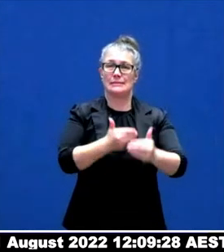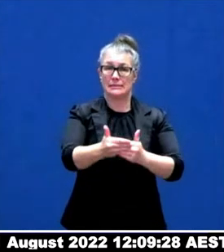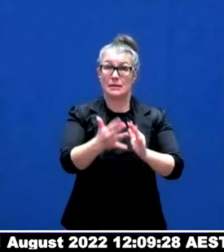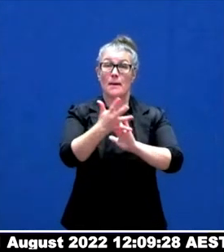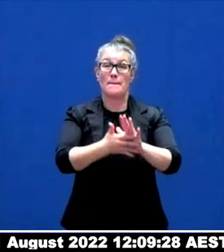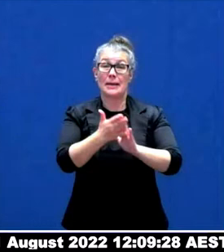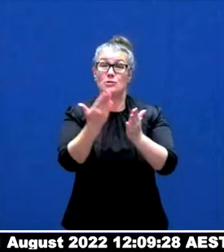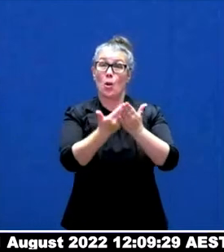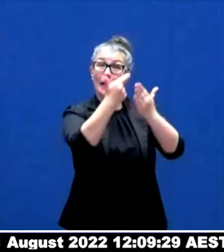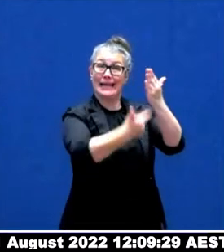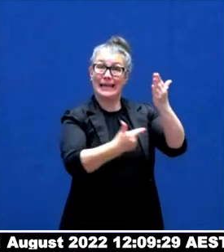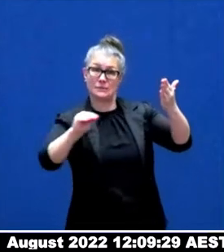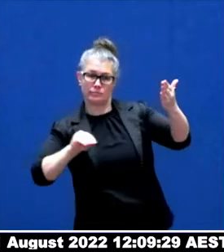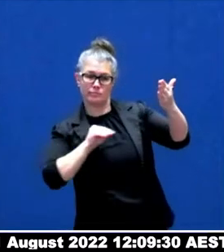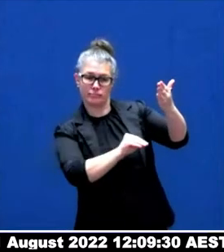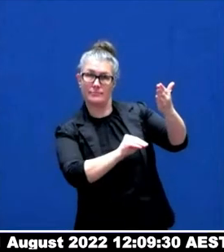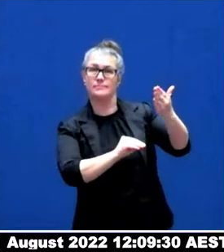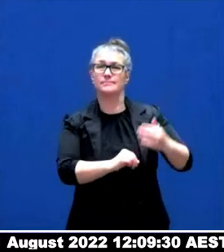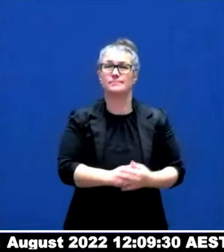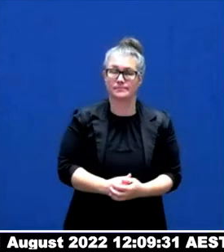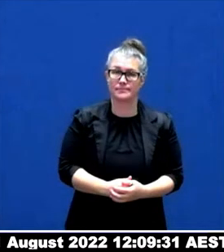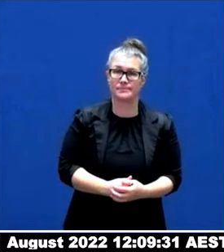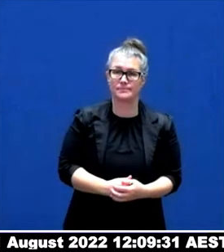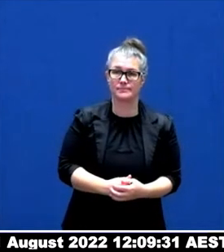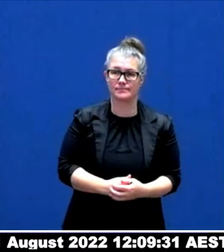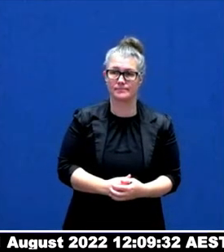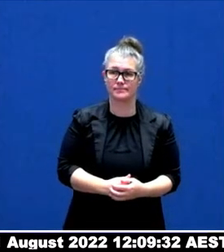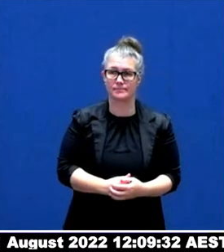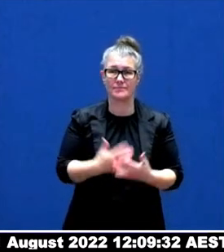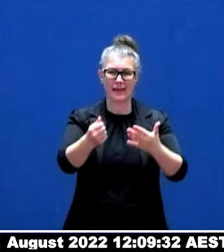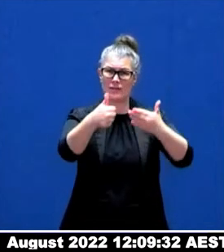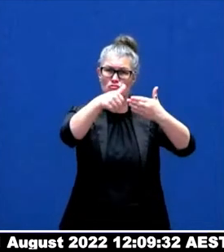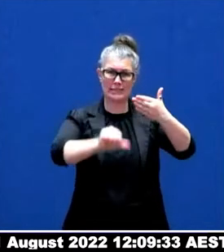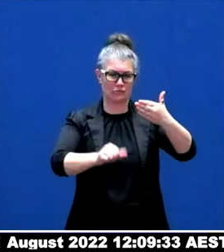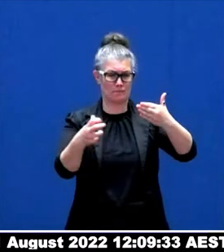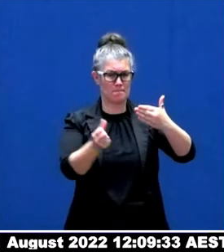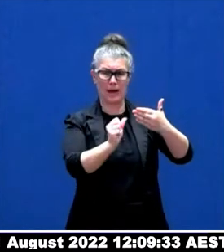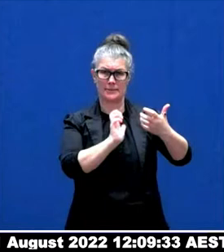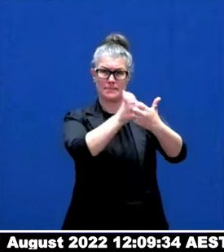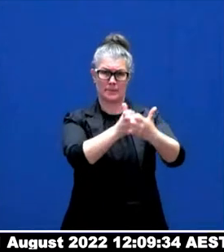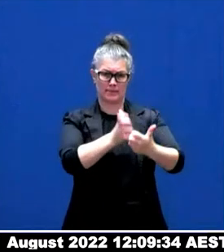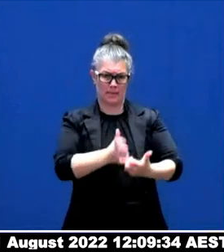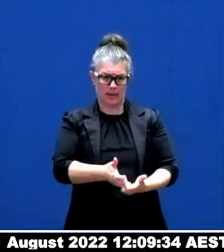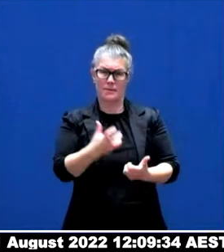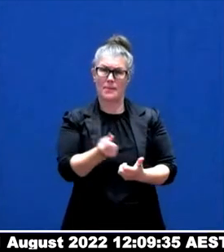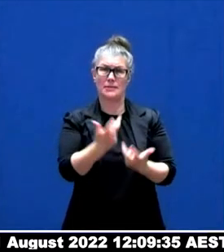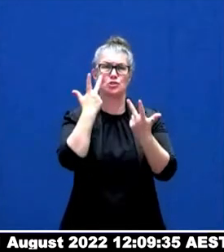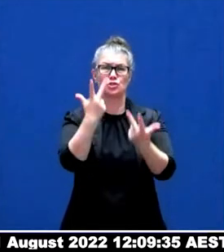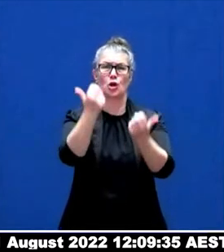Register. MS EASTMAN: And there's a range of criteria that you have to satisfy or eligibility criteria that you have to satisfy.